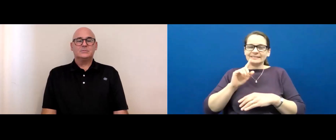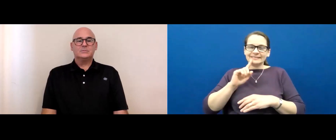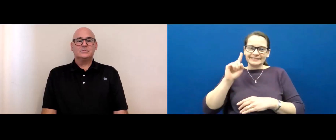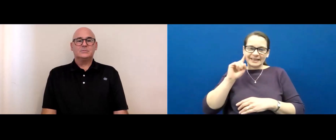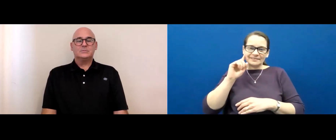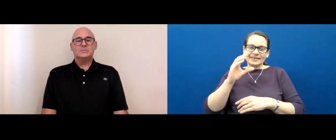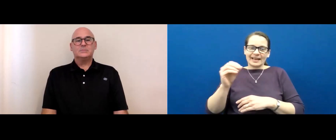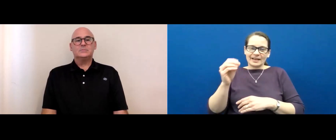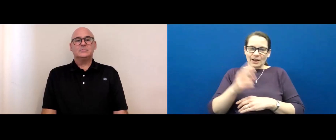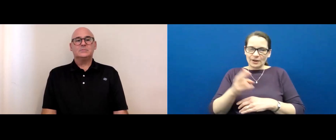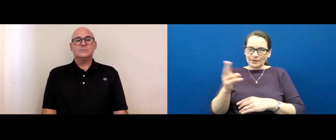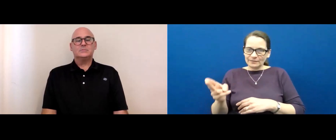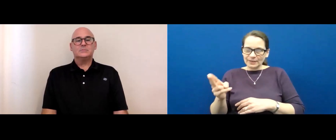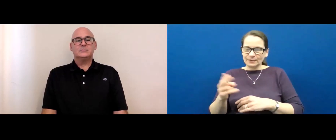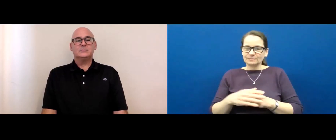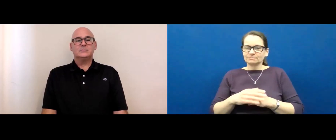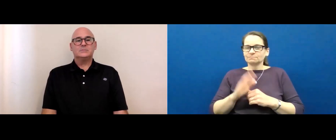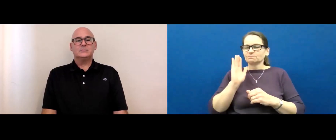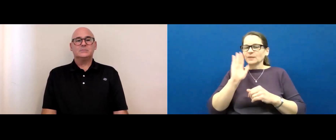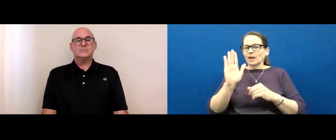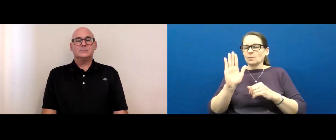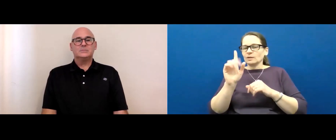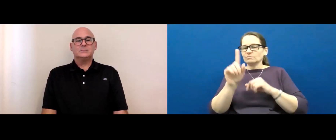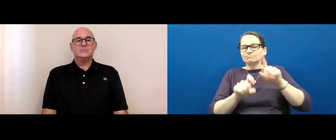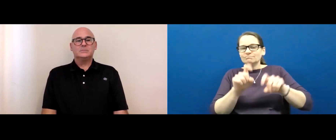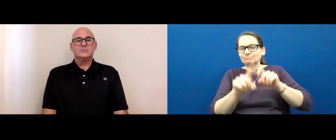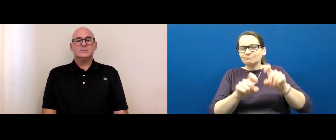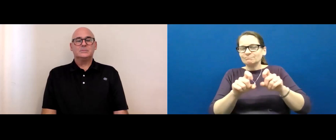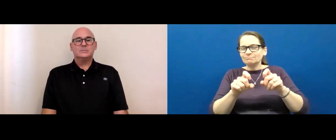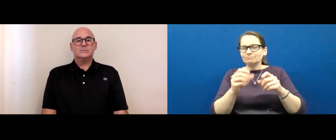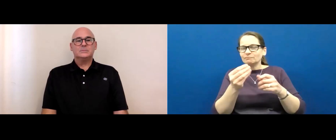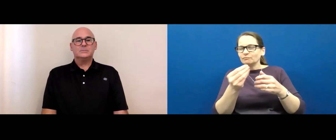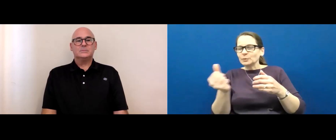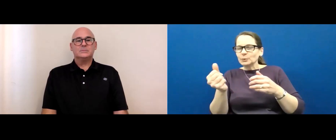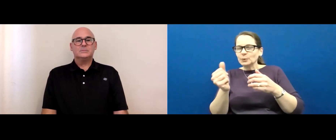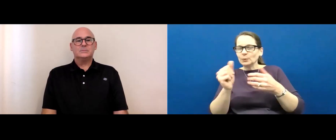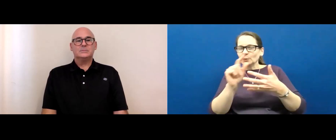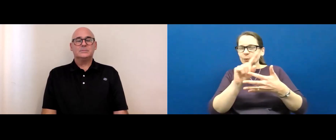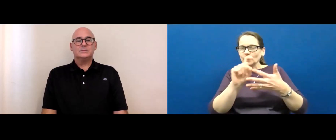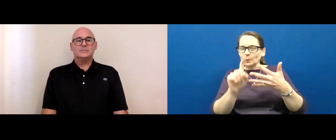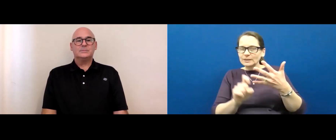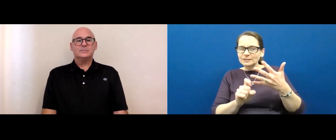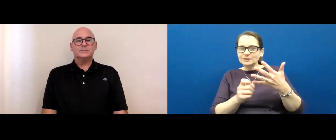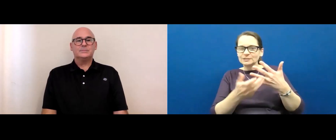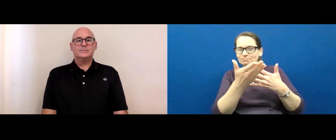the Deaf and Hard of Hearing I will be asking our guest a few questions today